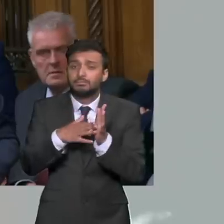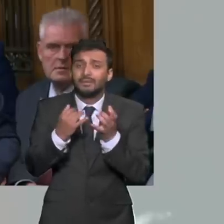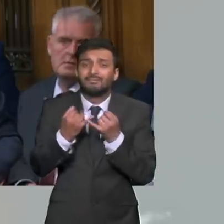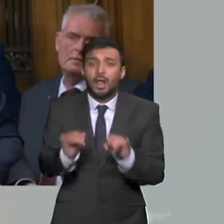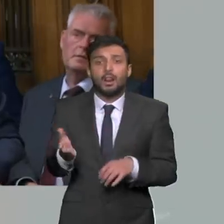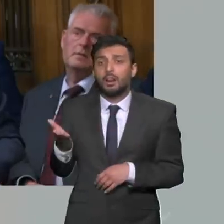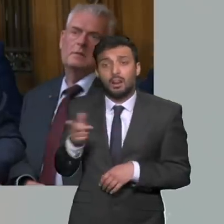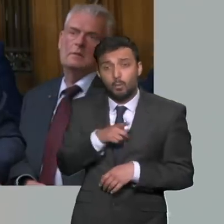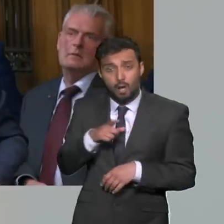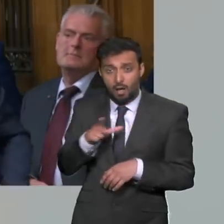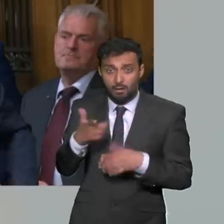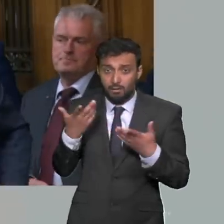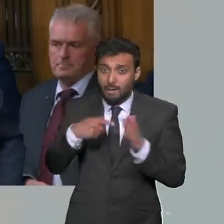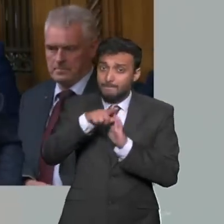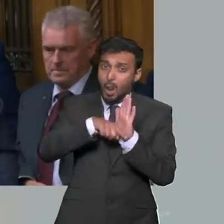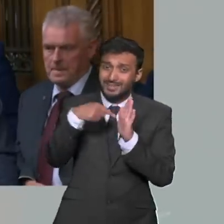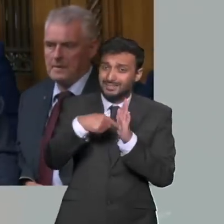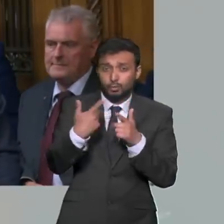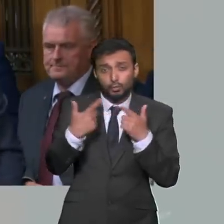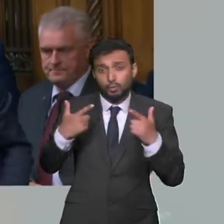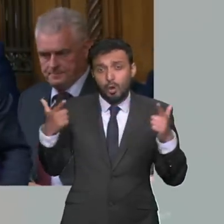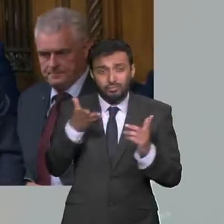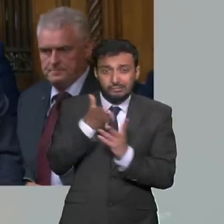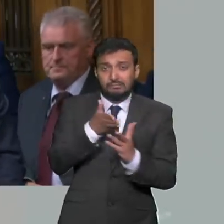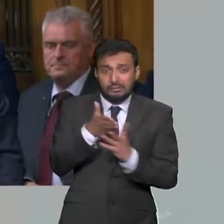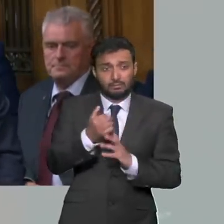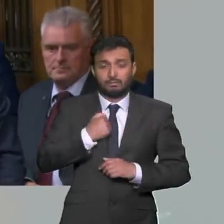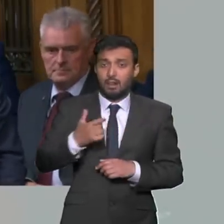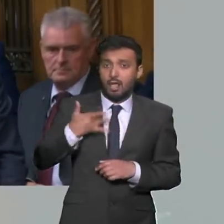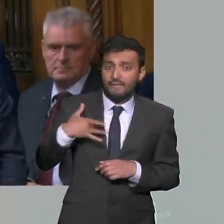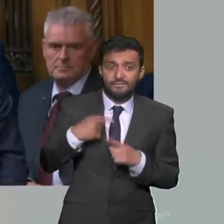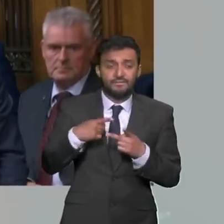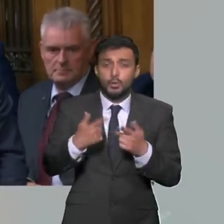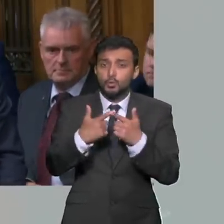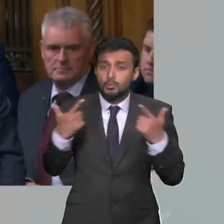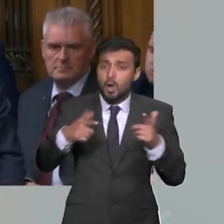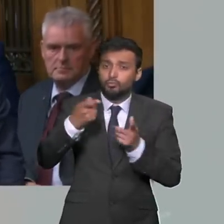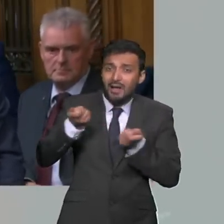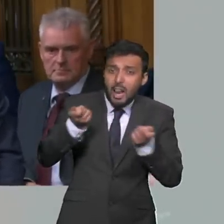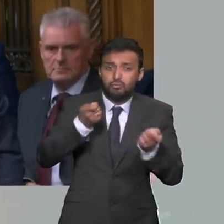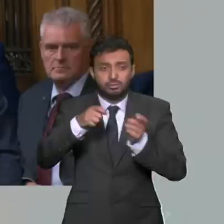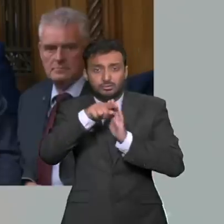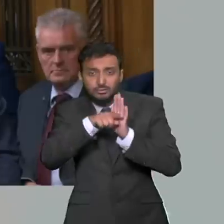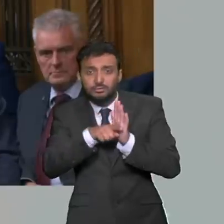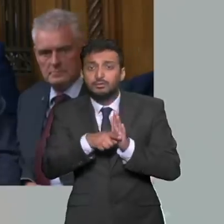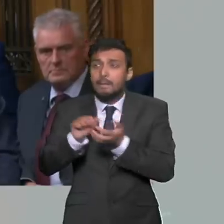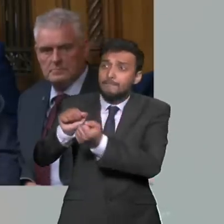much in people’s lives, over-regulate, spend too much taxpayers’ money, borrow too much and raise taxes.